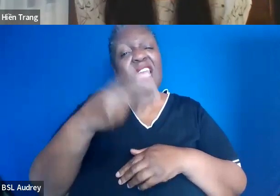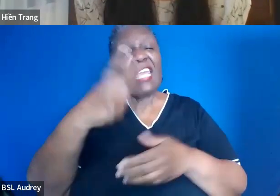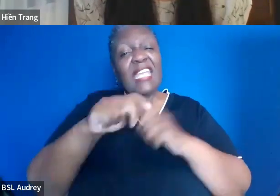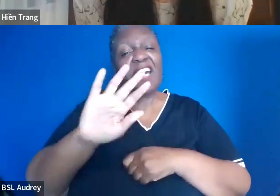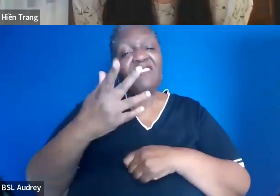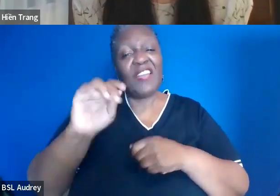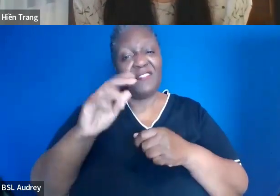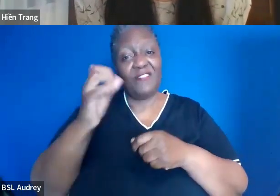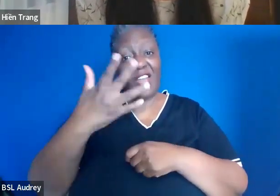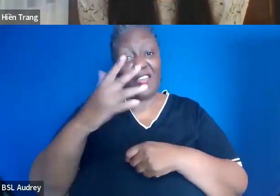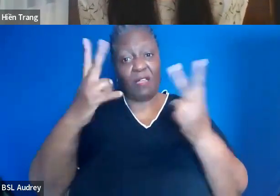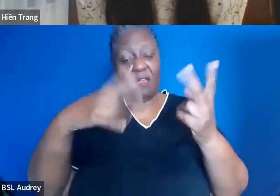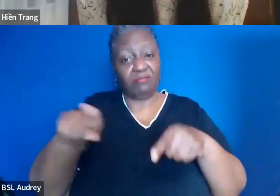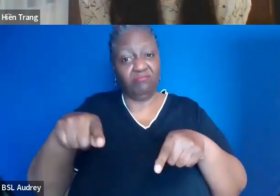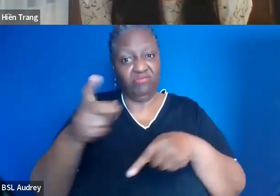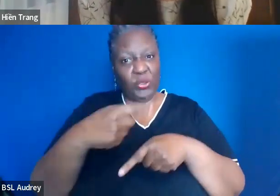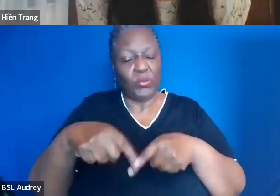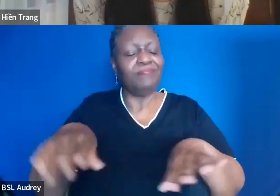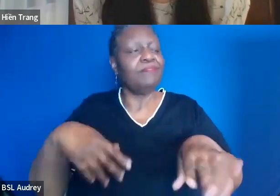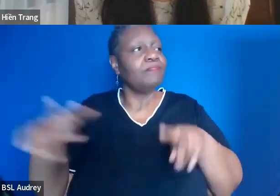He was staring at me. (Or was it she?)